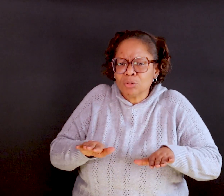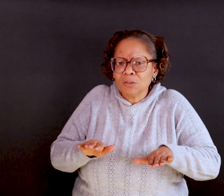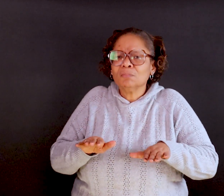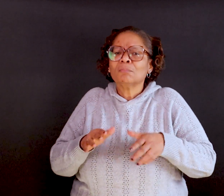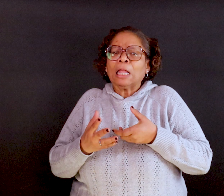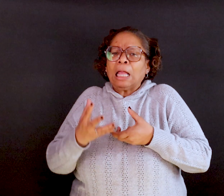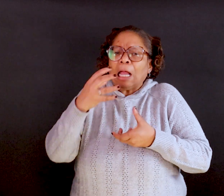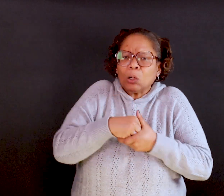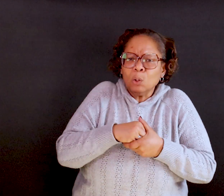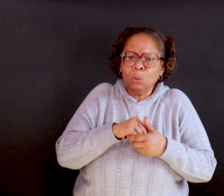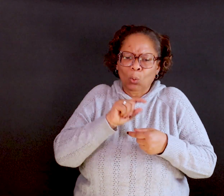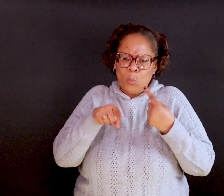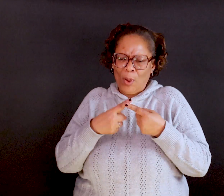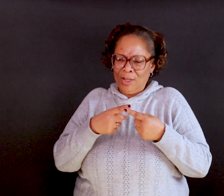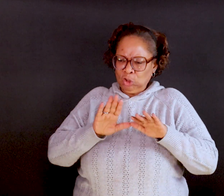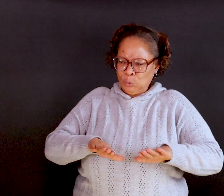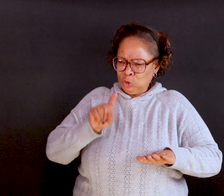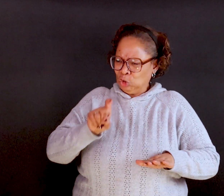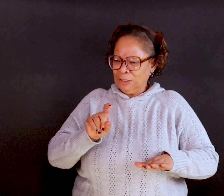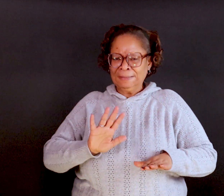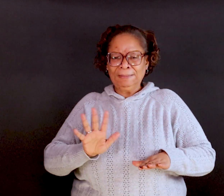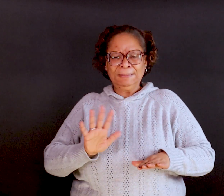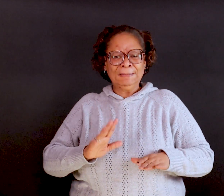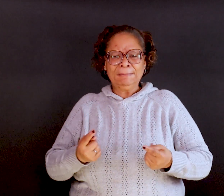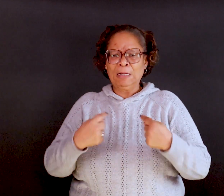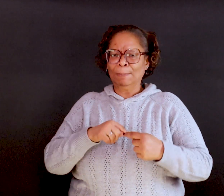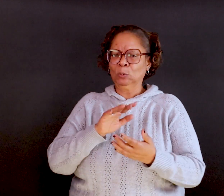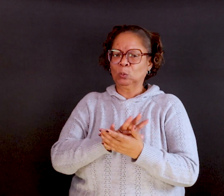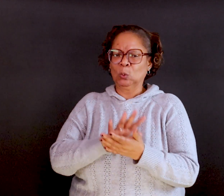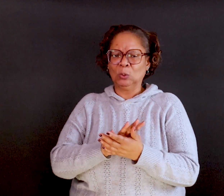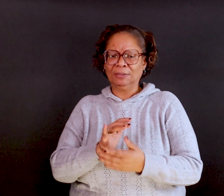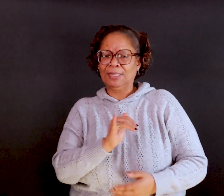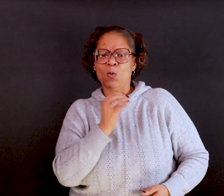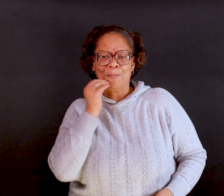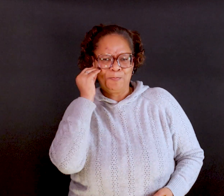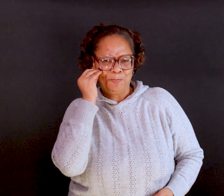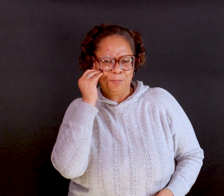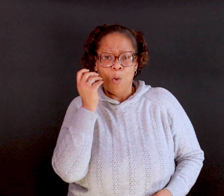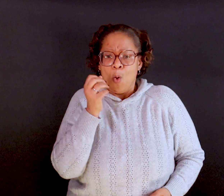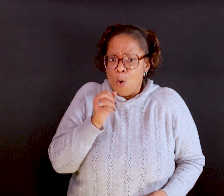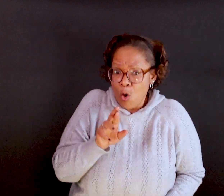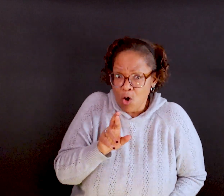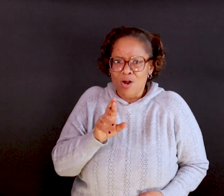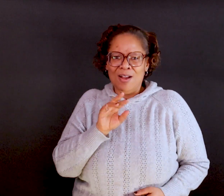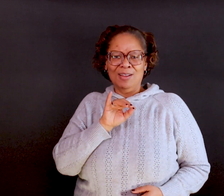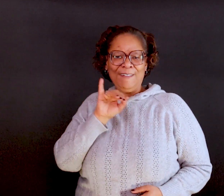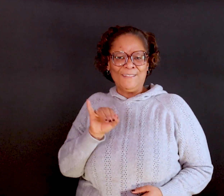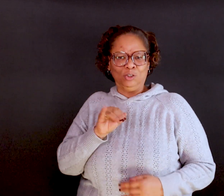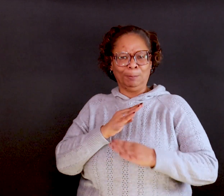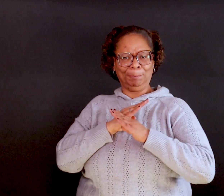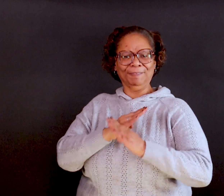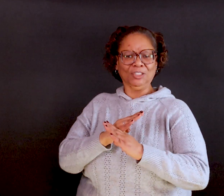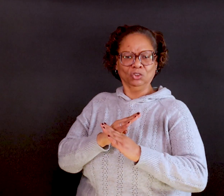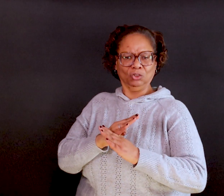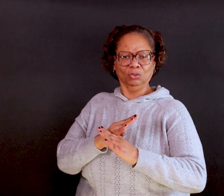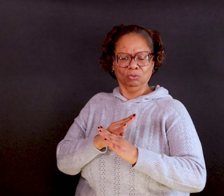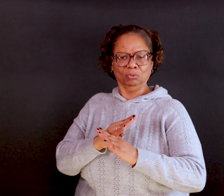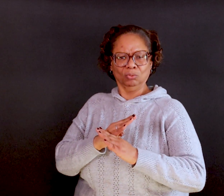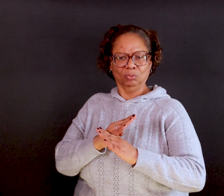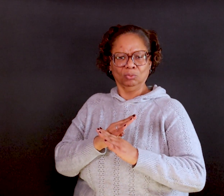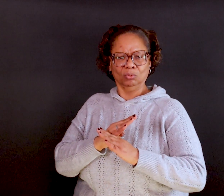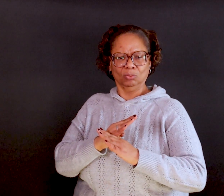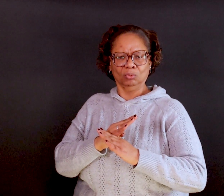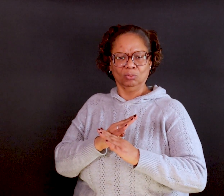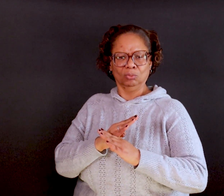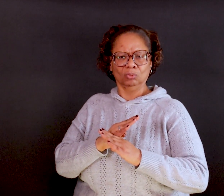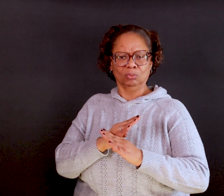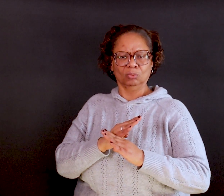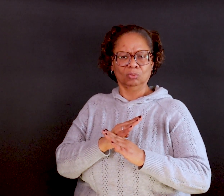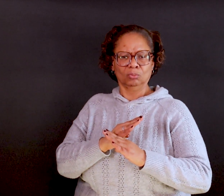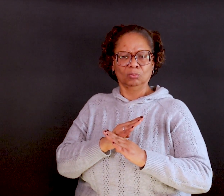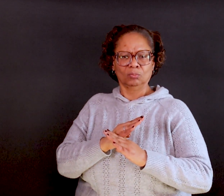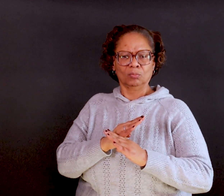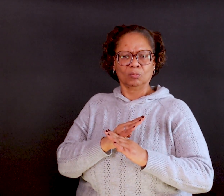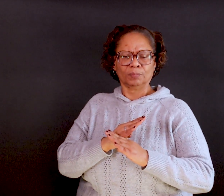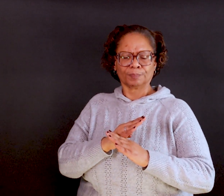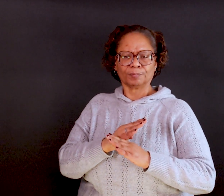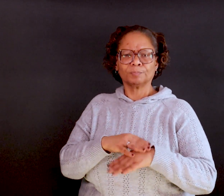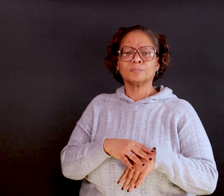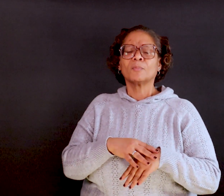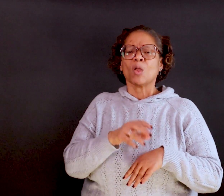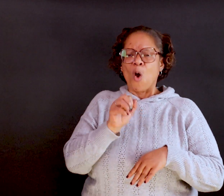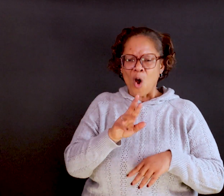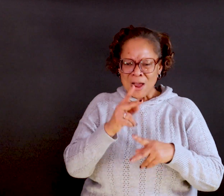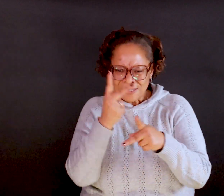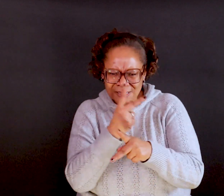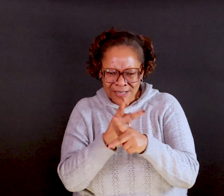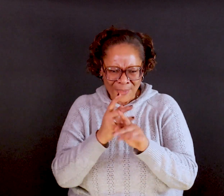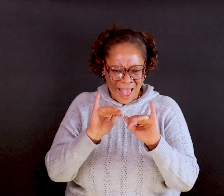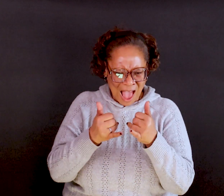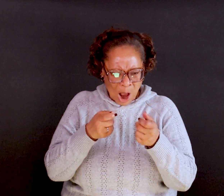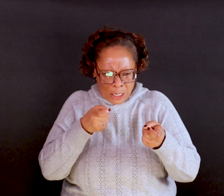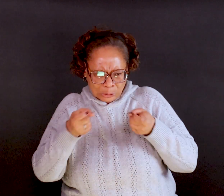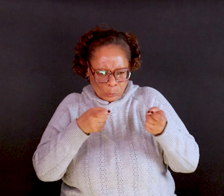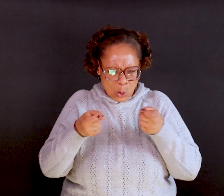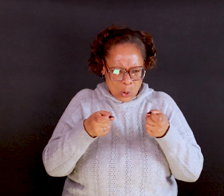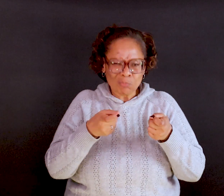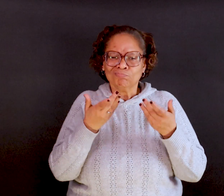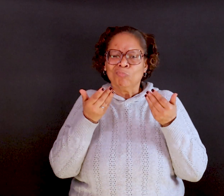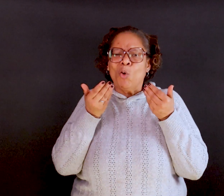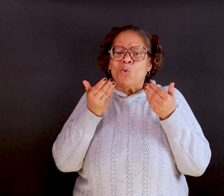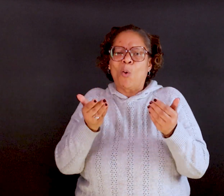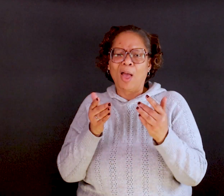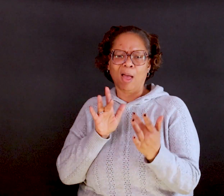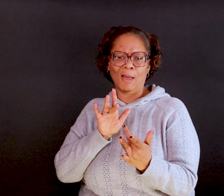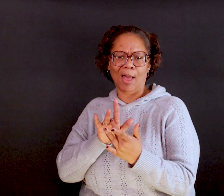excluded from childcare and infection prevention and control measures.